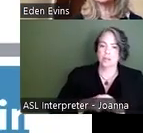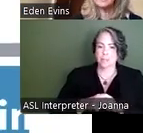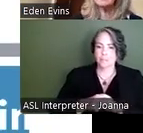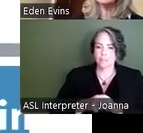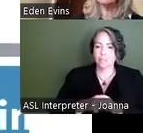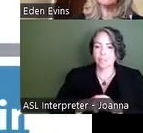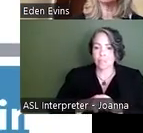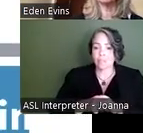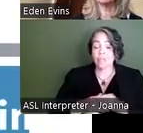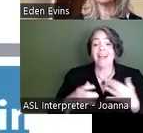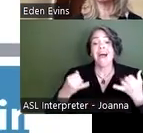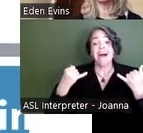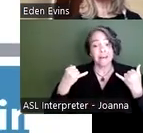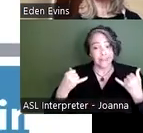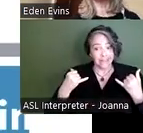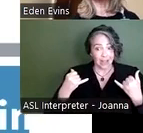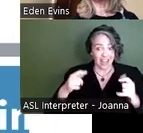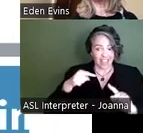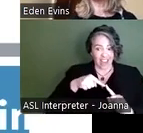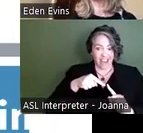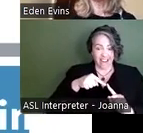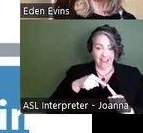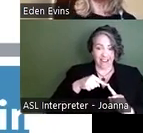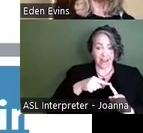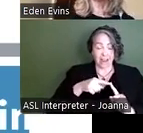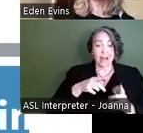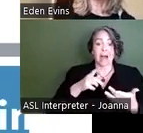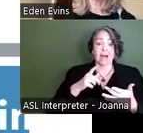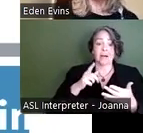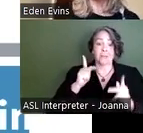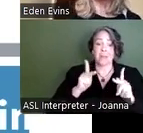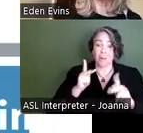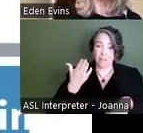mortality rate from smoking related illness come down and people with psychiatric illness and that